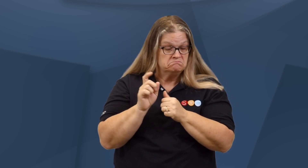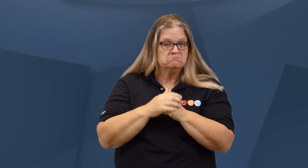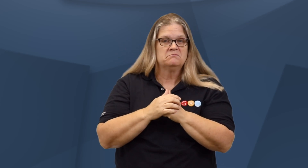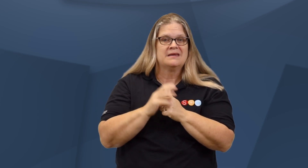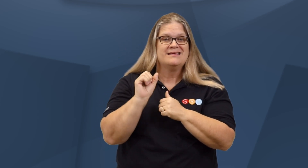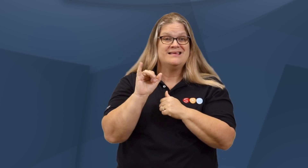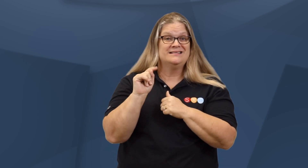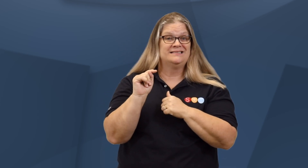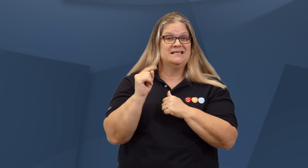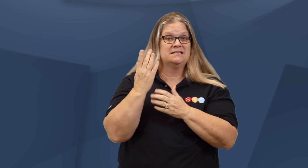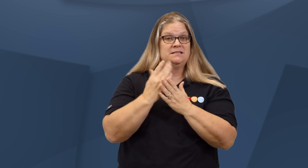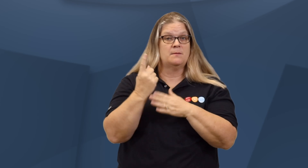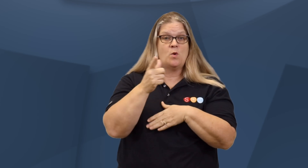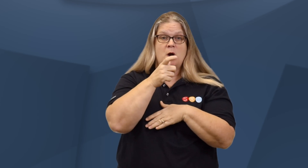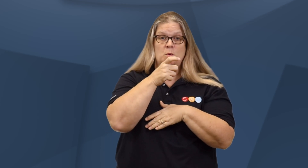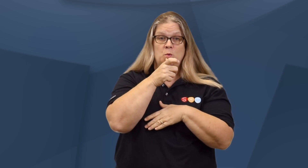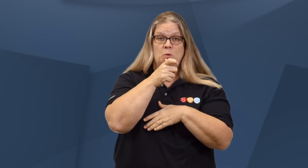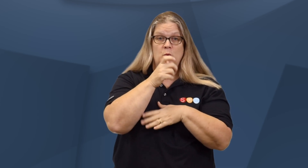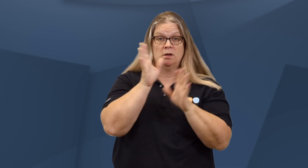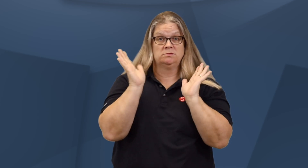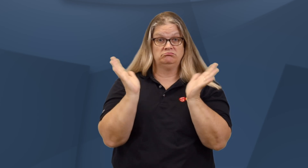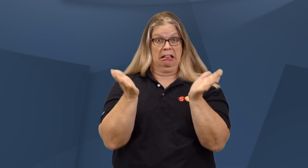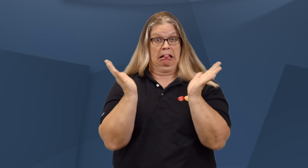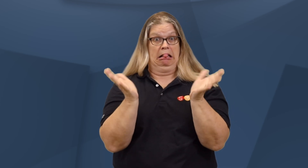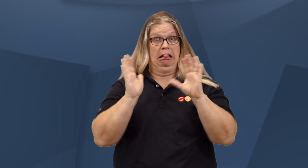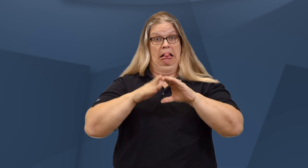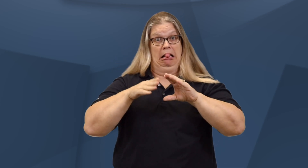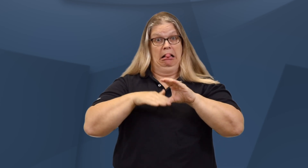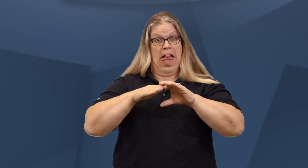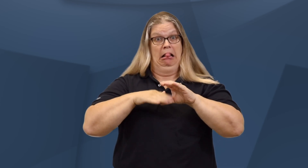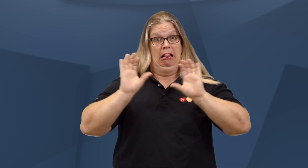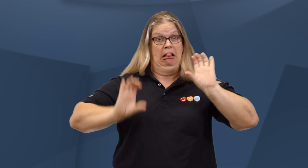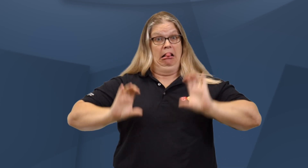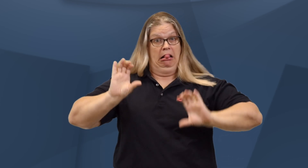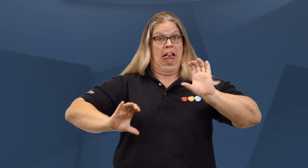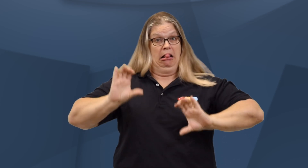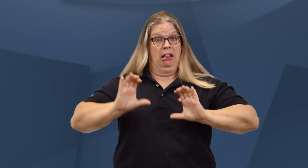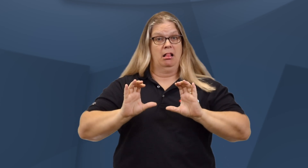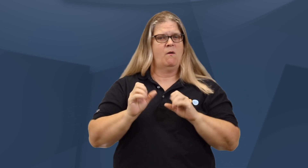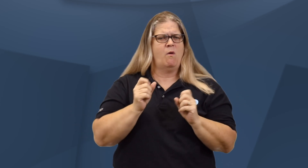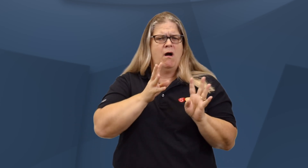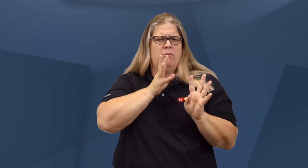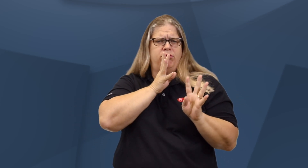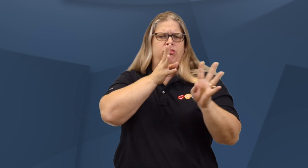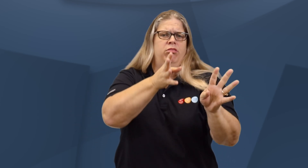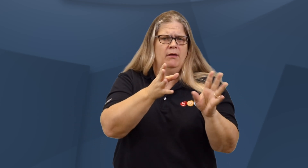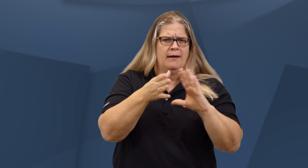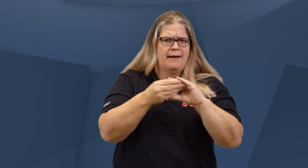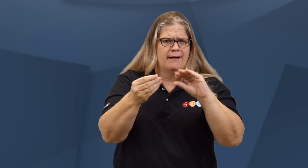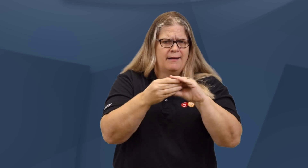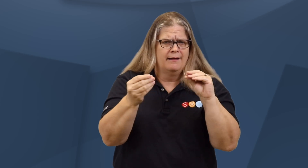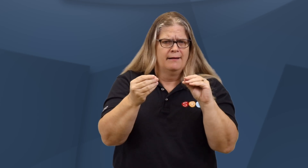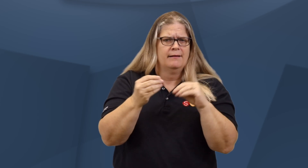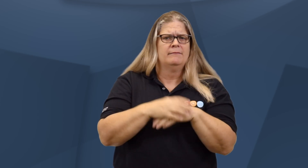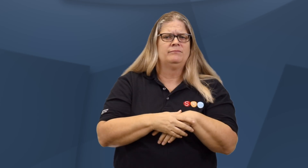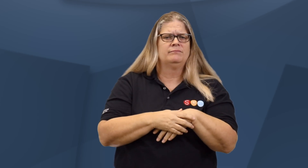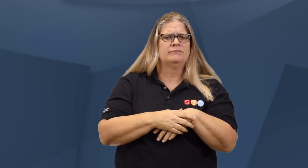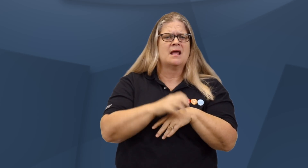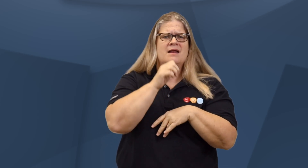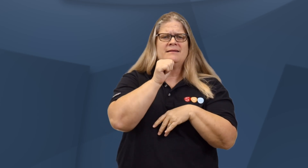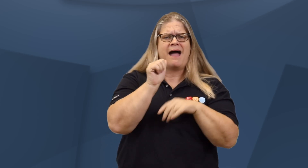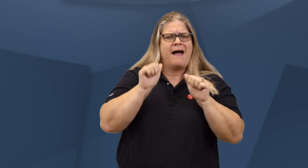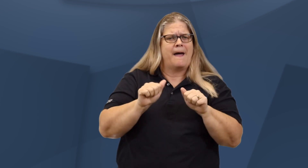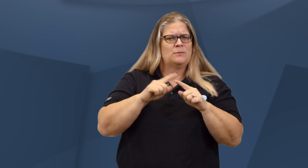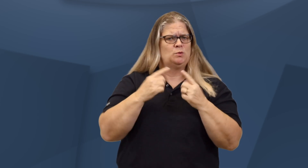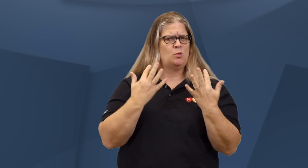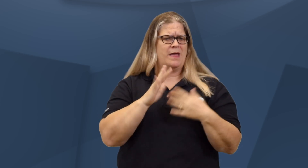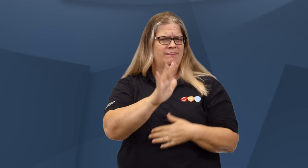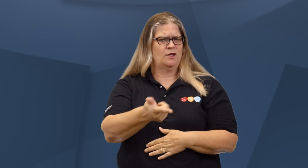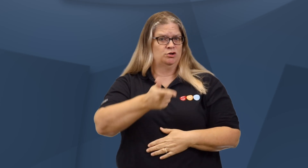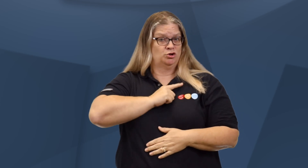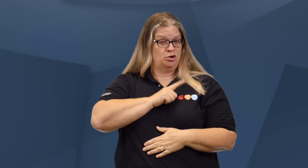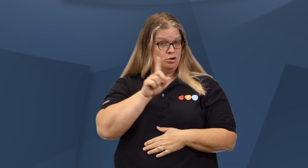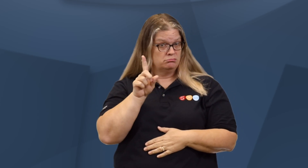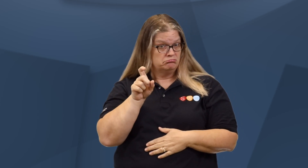Is it someone who tends to talk a lot, perhaps blurt out comments without waiting their turn?